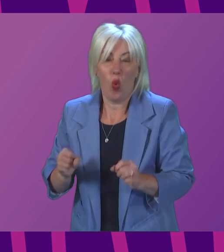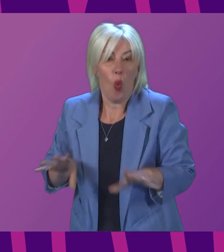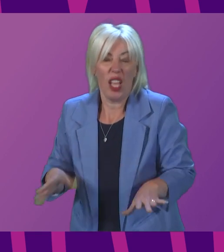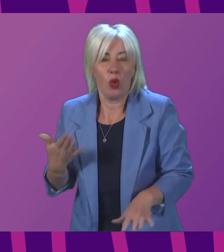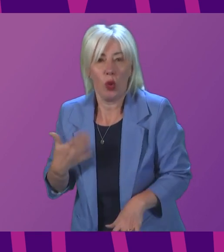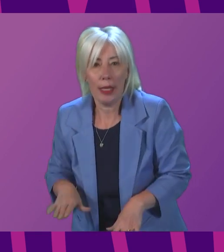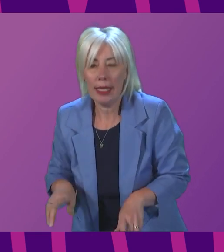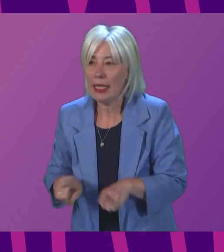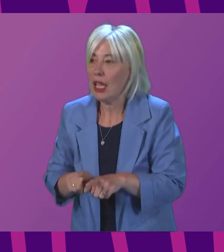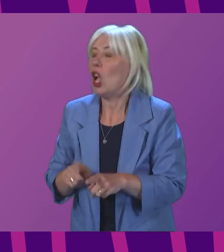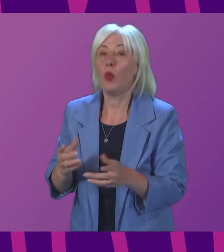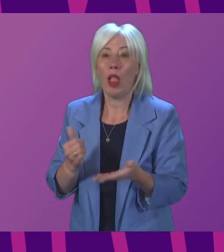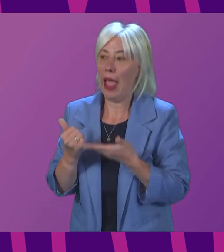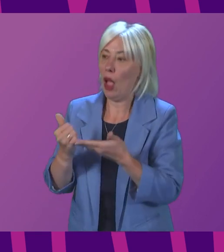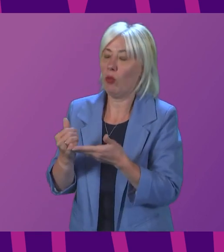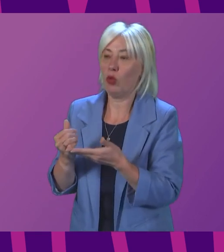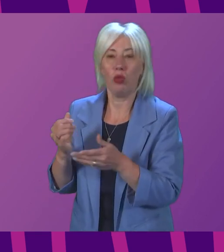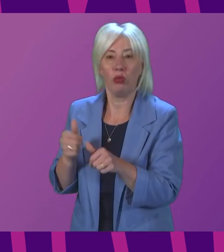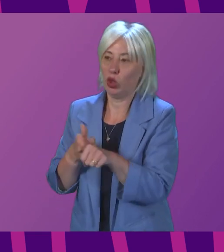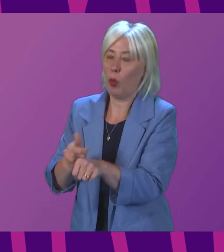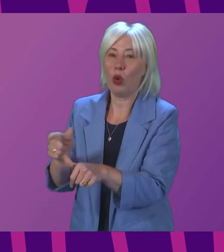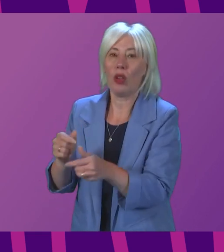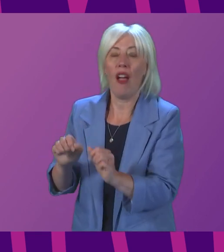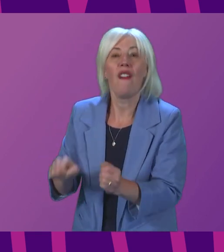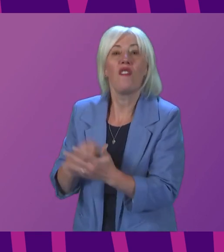as Fresh Start here in Edinburgh, which provides goods that would otherwise be destroyed, as